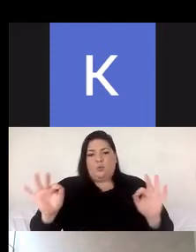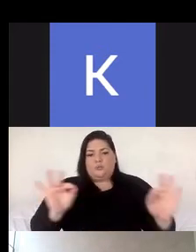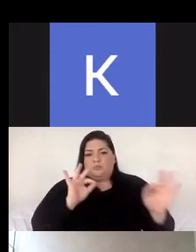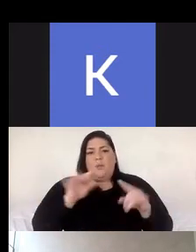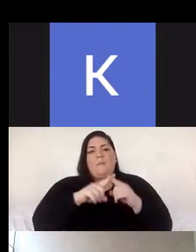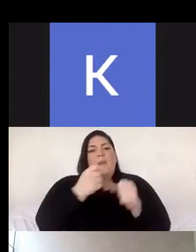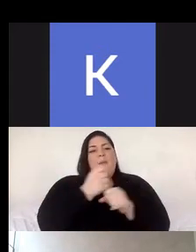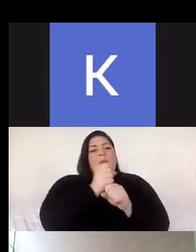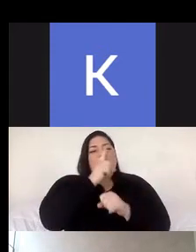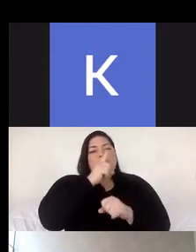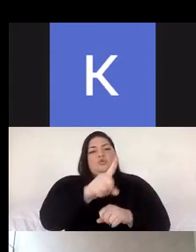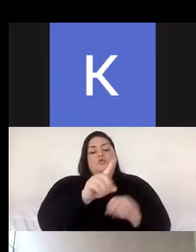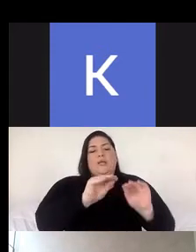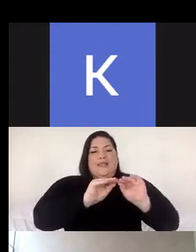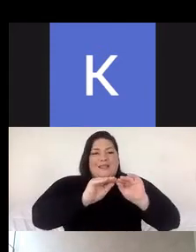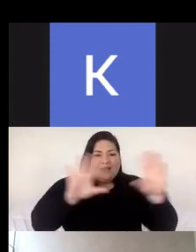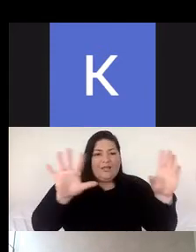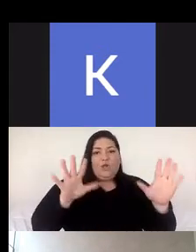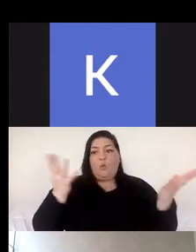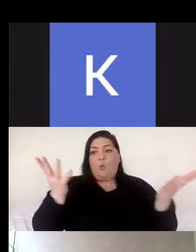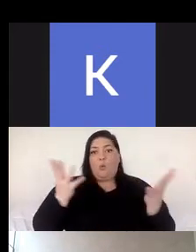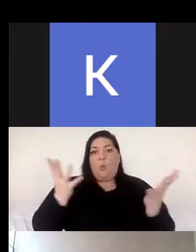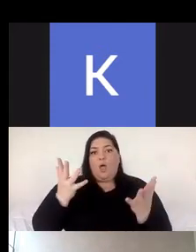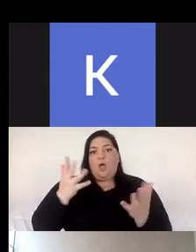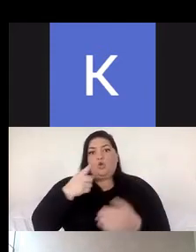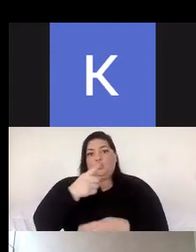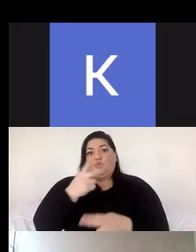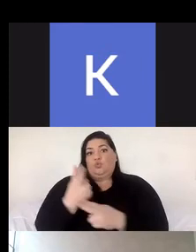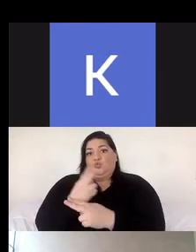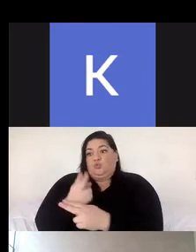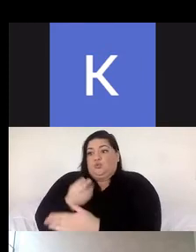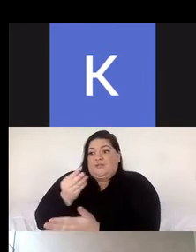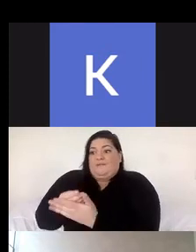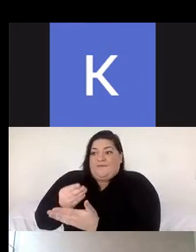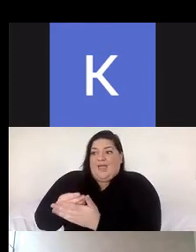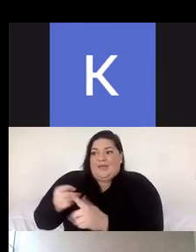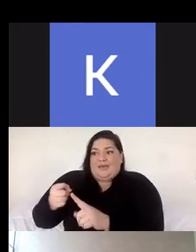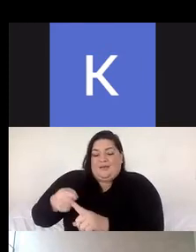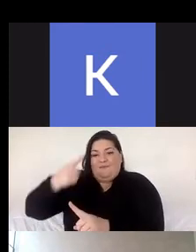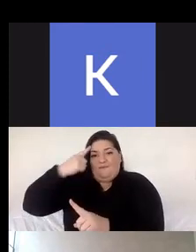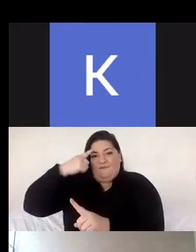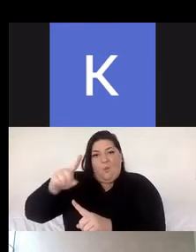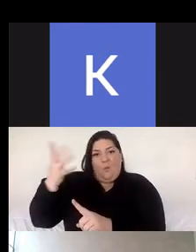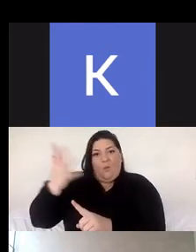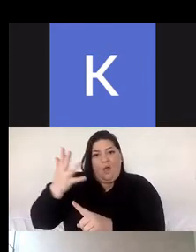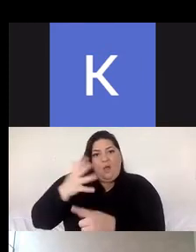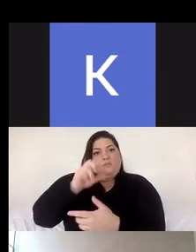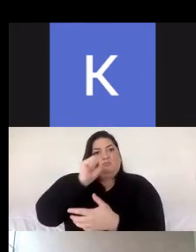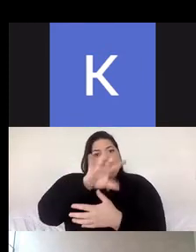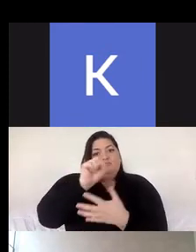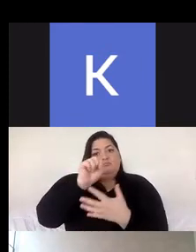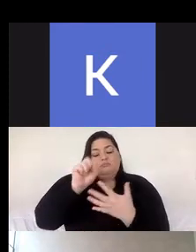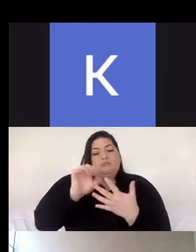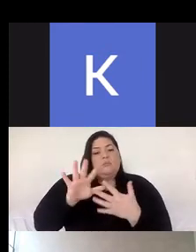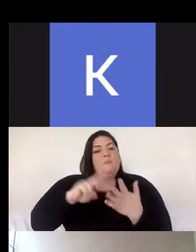was and was not funded with the grant funding, so that there's no concern that grant funding might have been